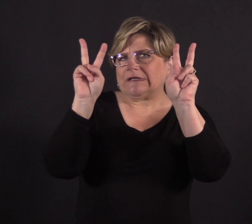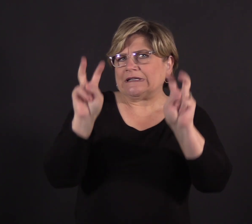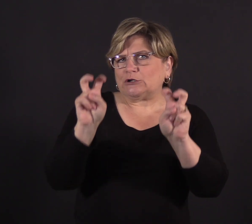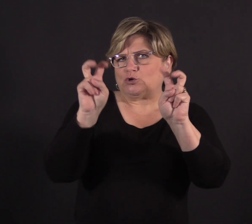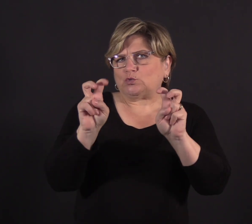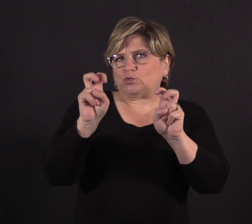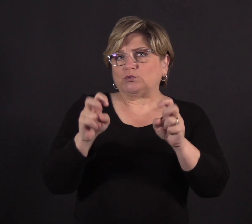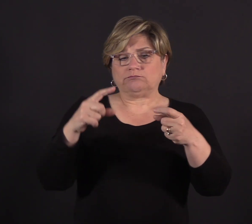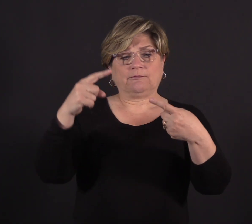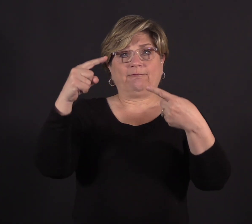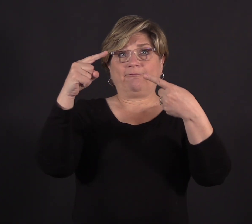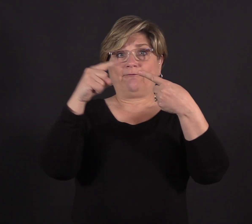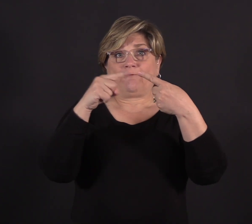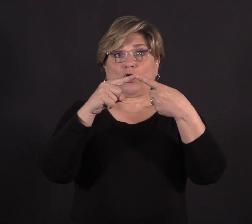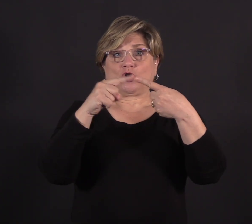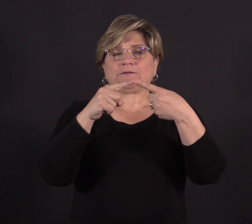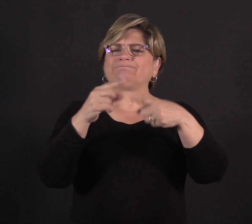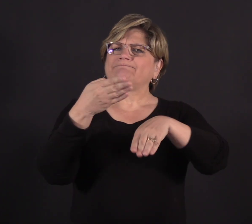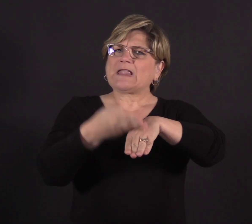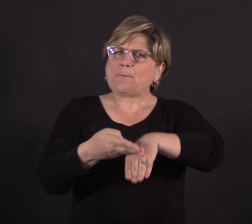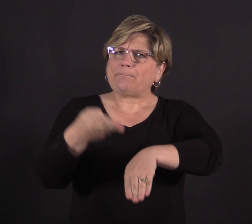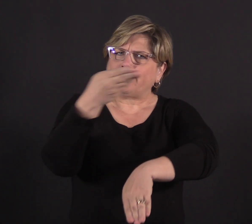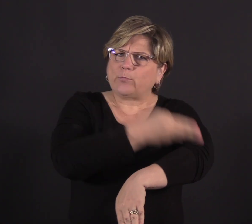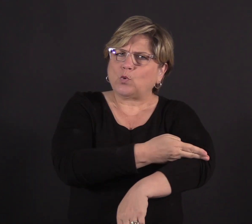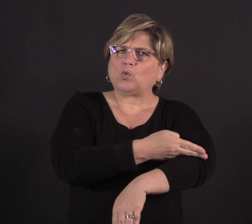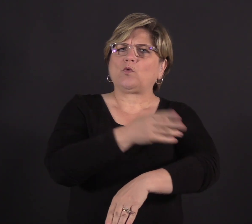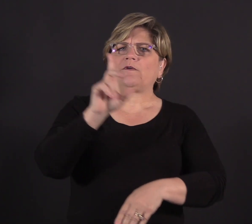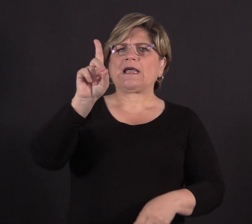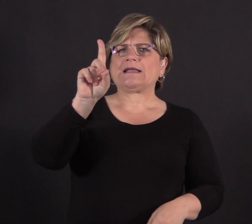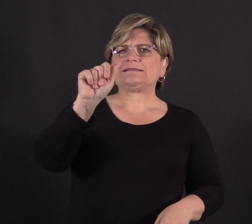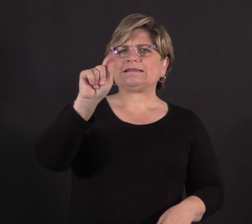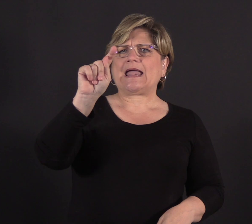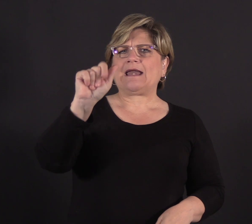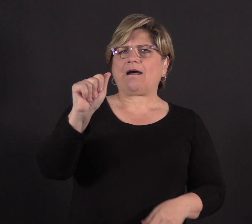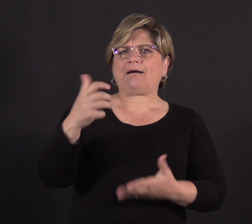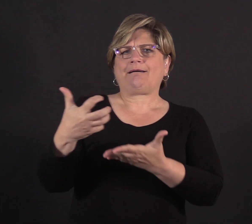1) Improve data collection